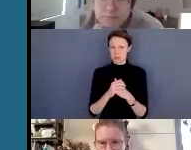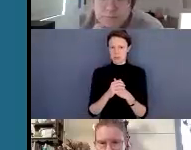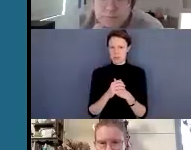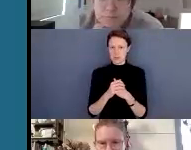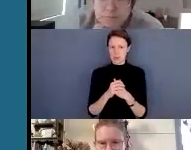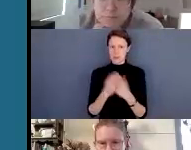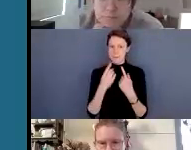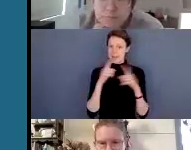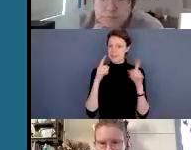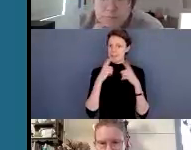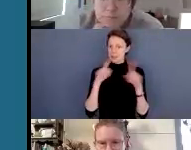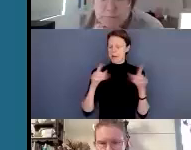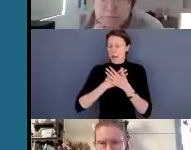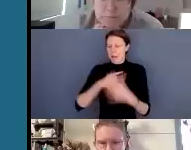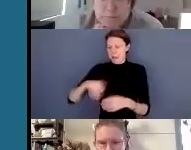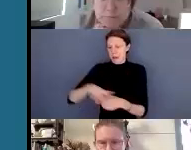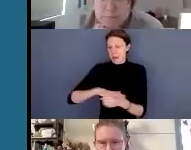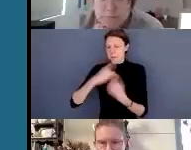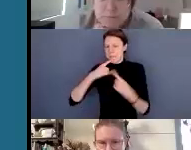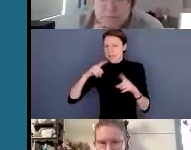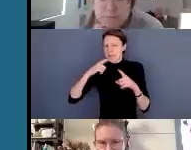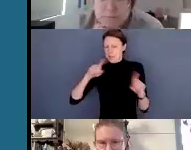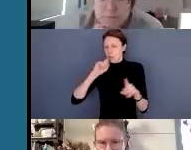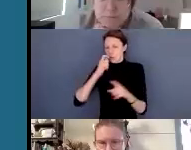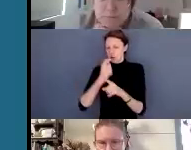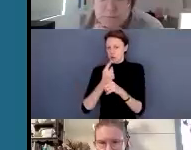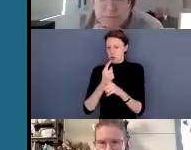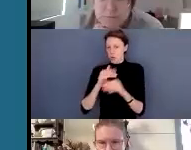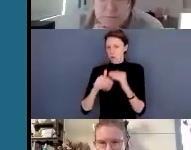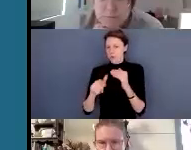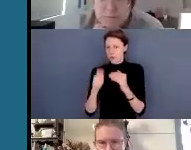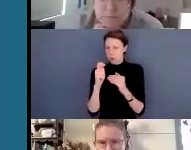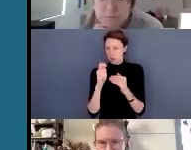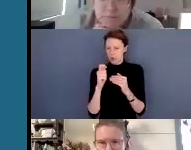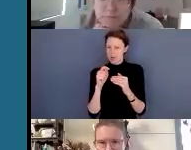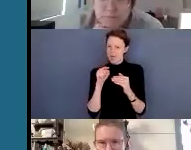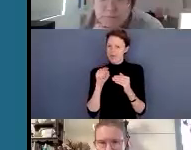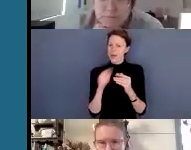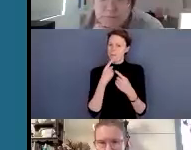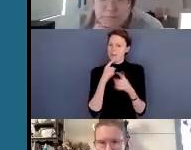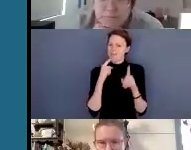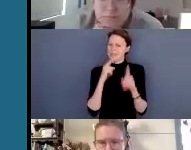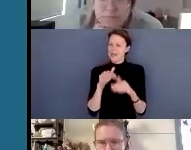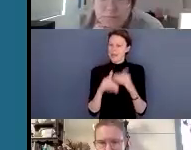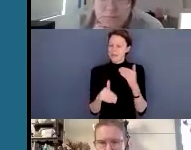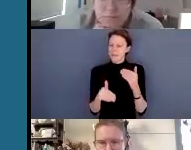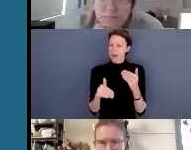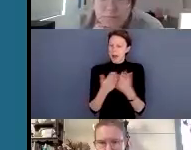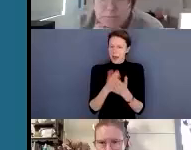and we'll get into shortly, is the art of crafting the words, and the framing, and the metaphors,